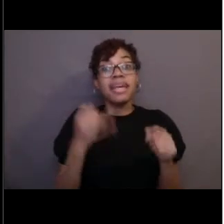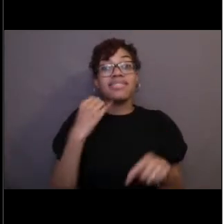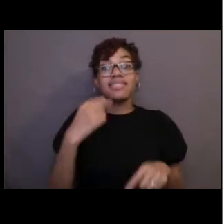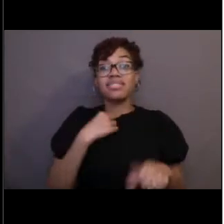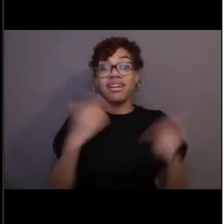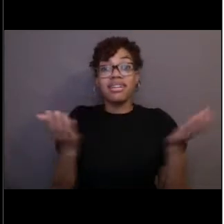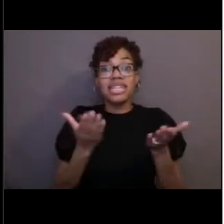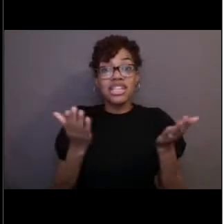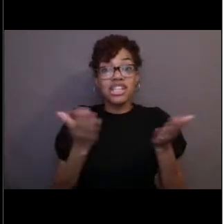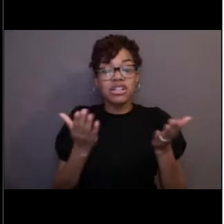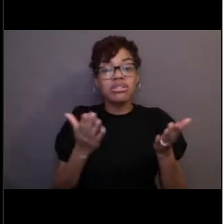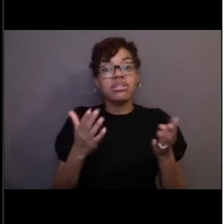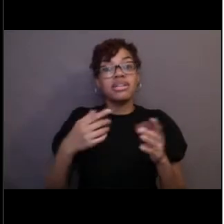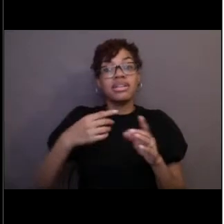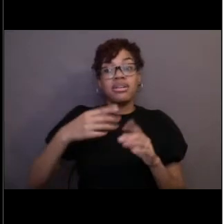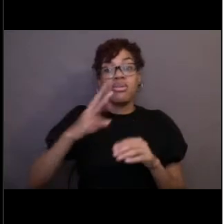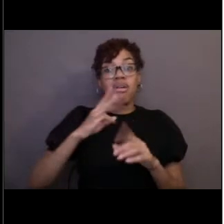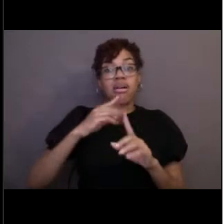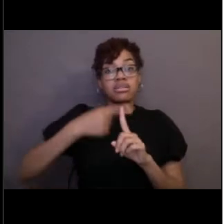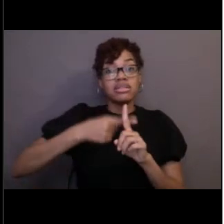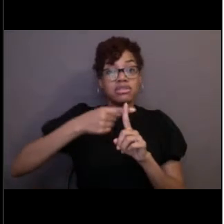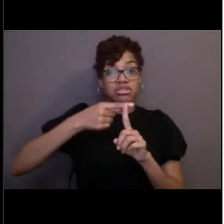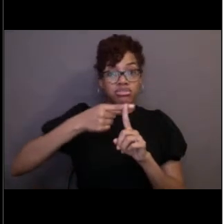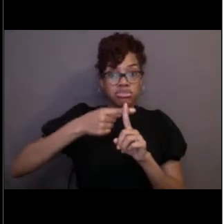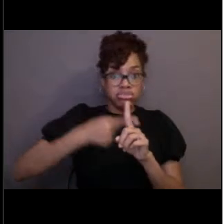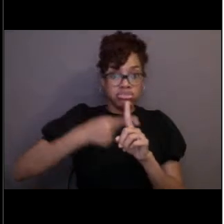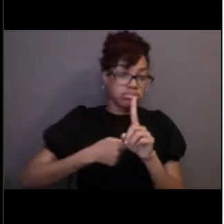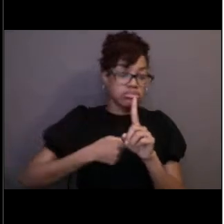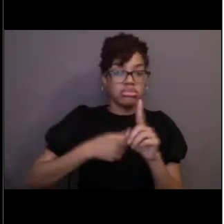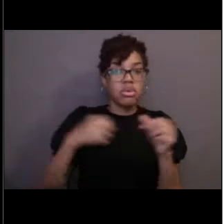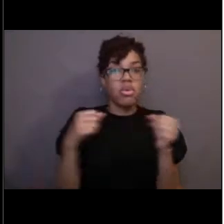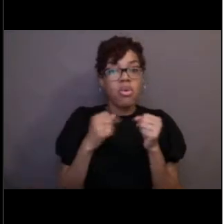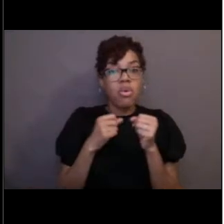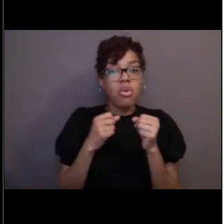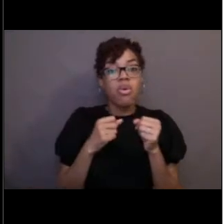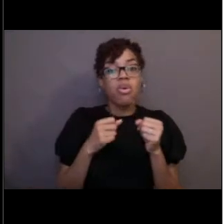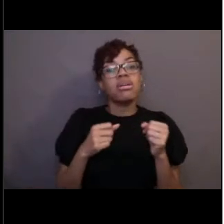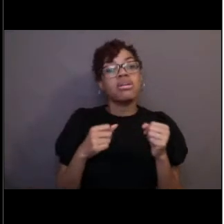they become into this cold stun state and they drift onto the shore. And we have a really amazing